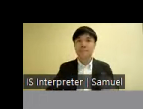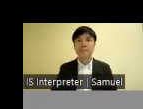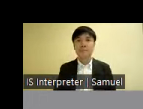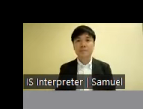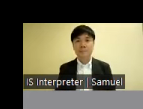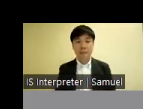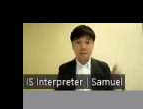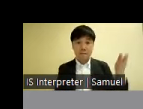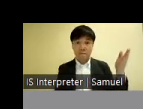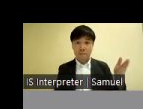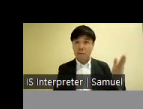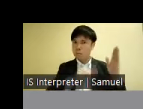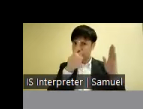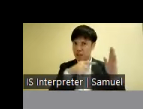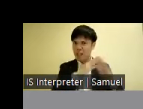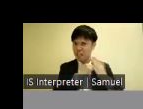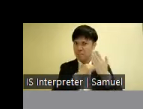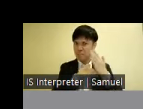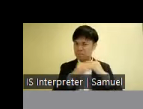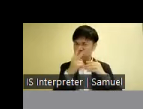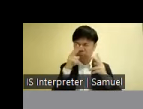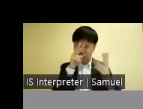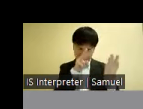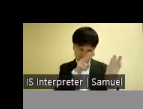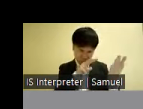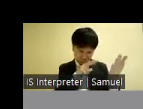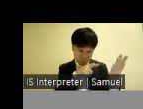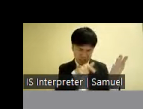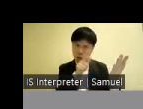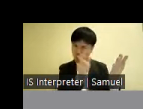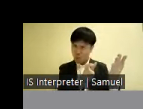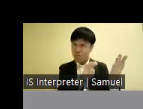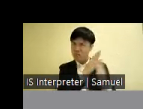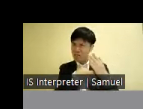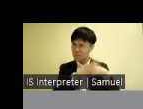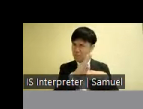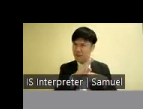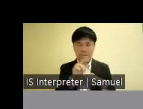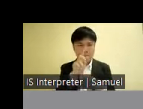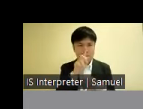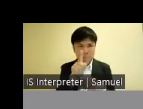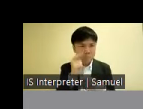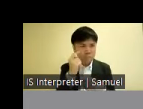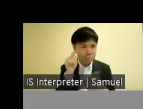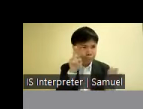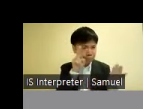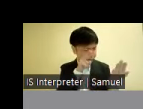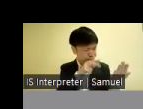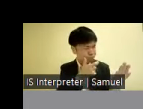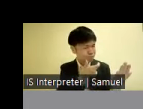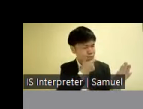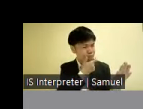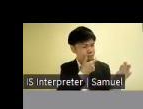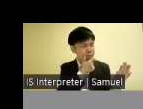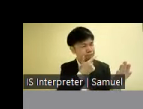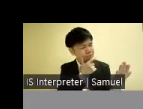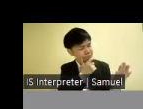And when we look at the data, we see the disability data points shared and introduces a new girl,